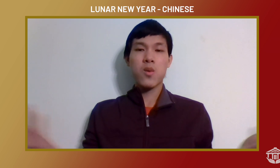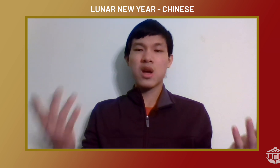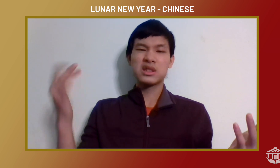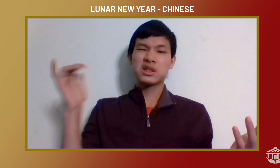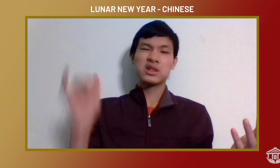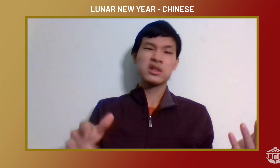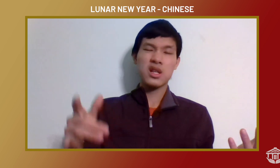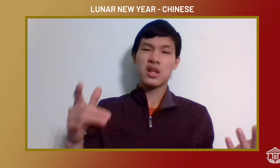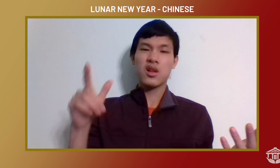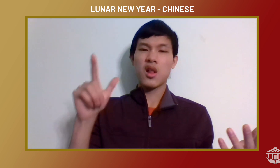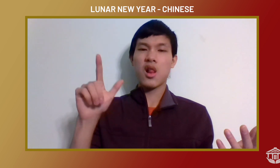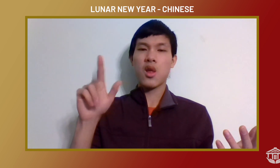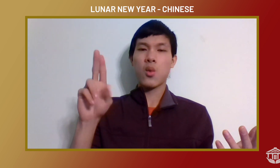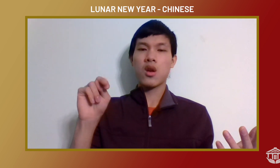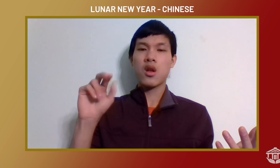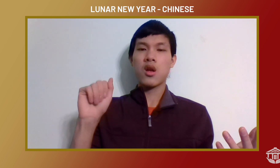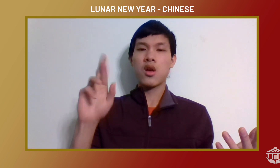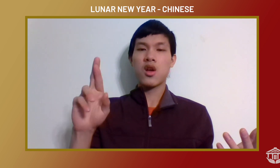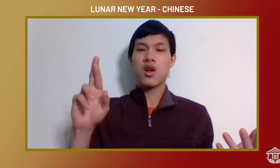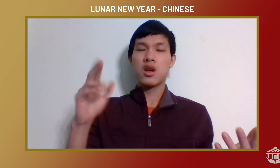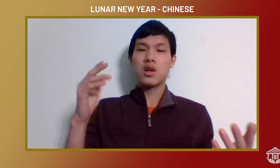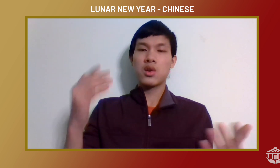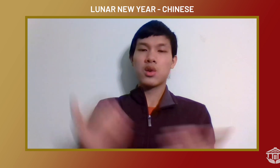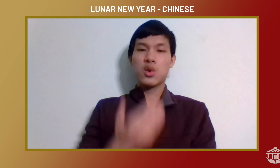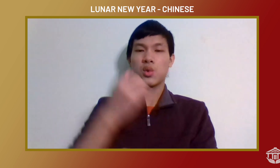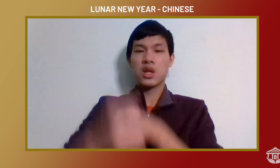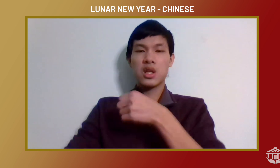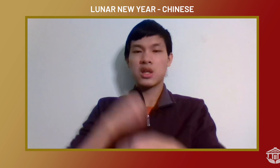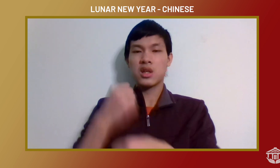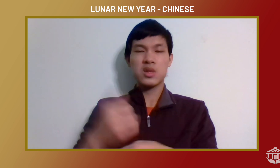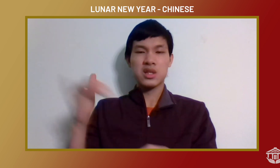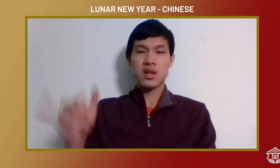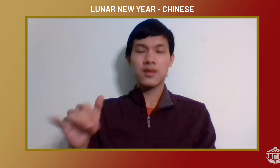If you haven’t heard of the Lunar New Year before, I’ll talk a little bit about it.